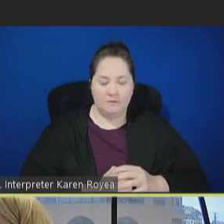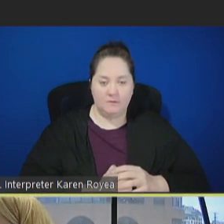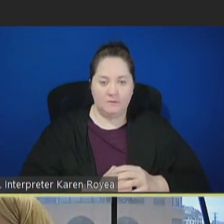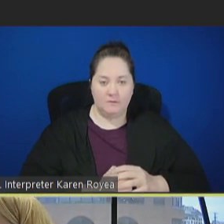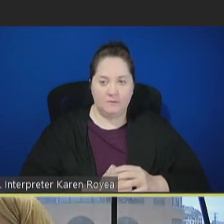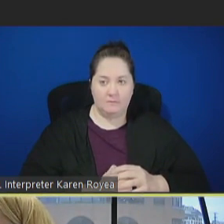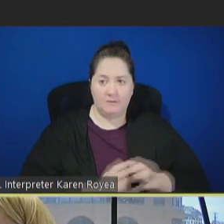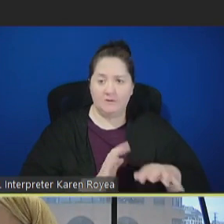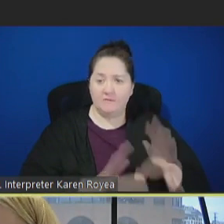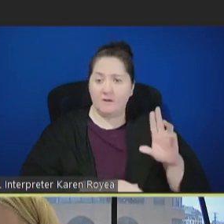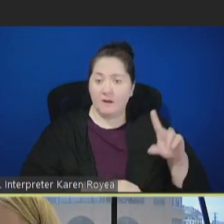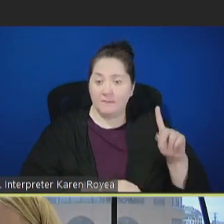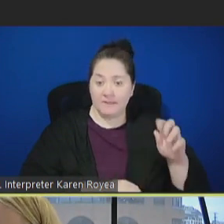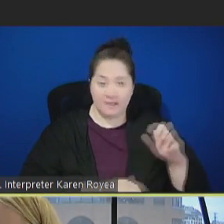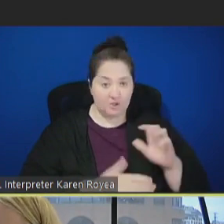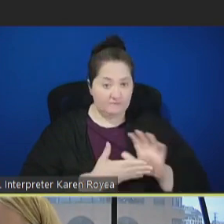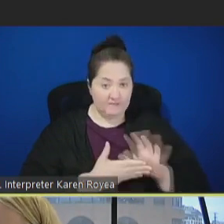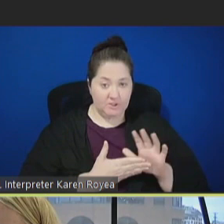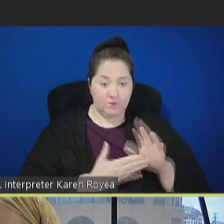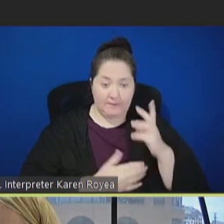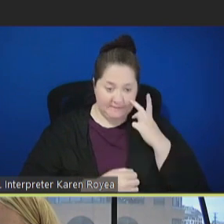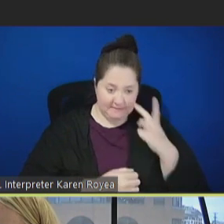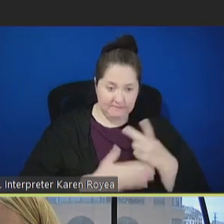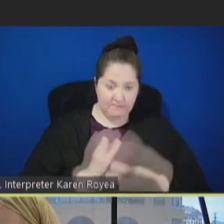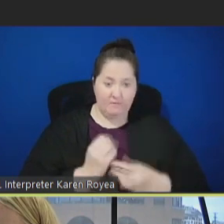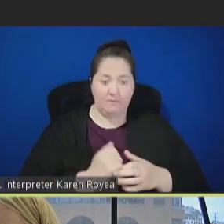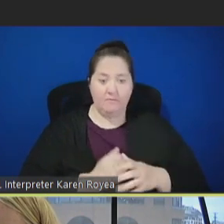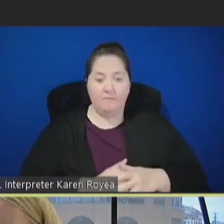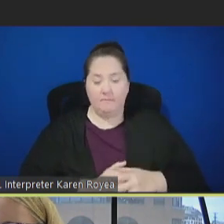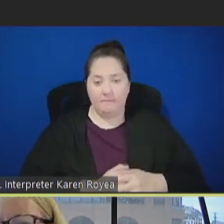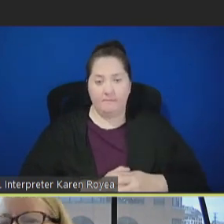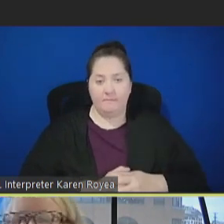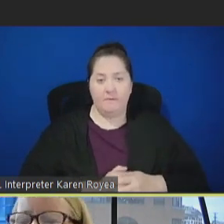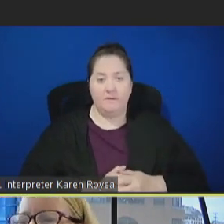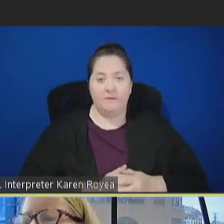Robert Hopkins: Your video is up also.